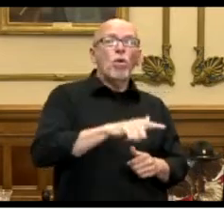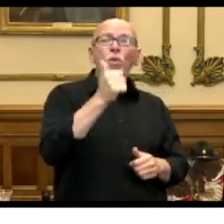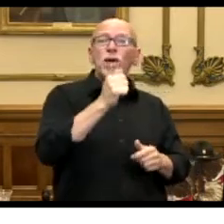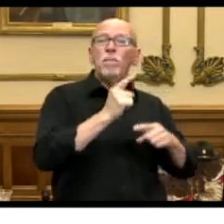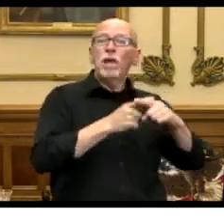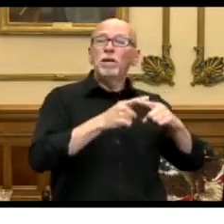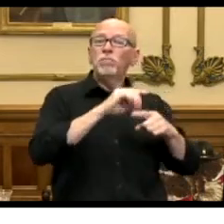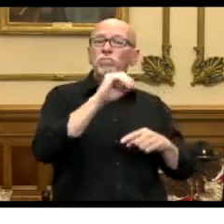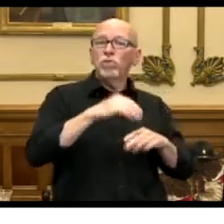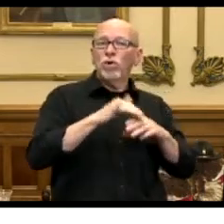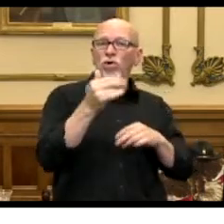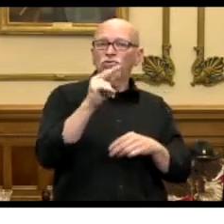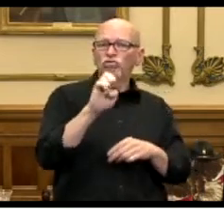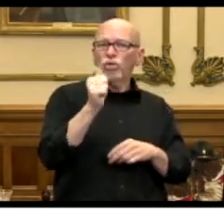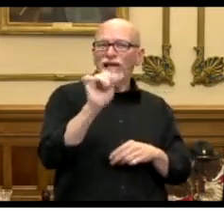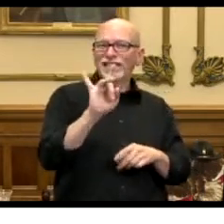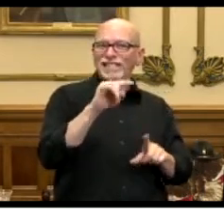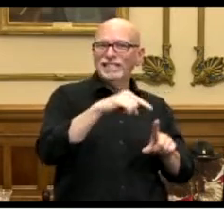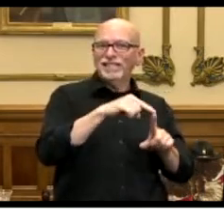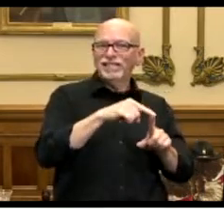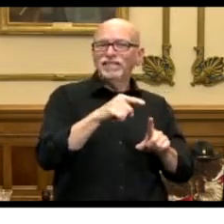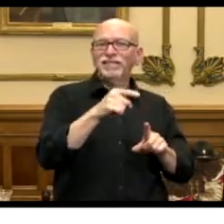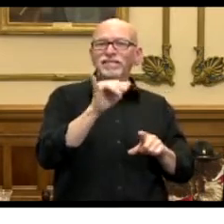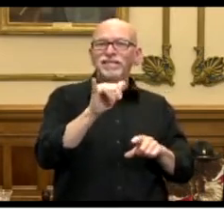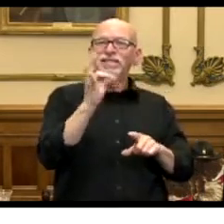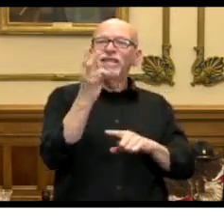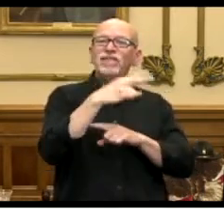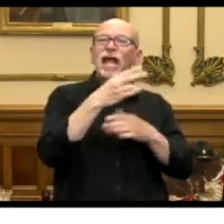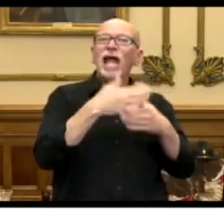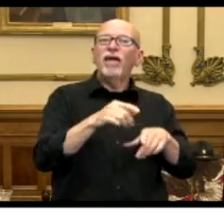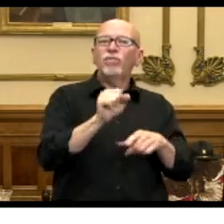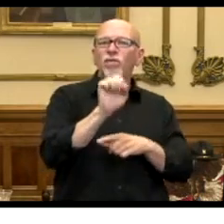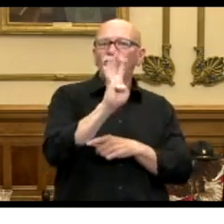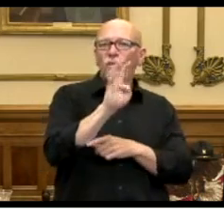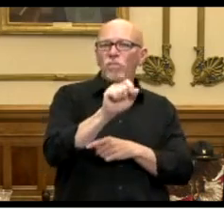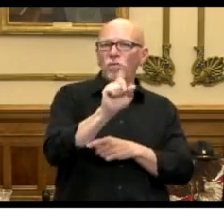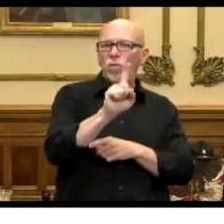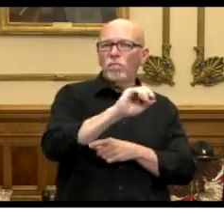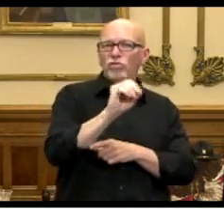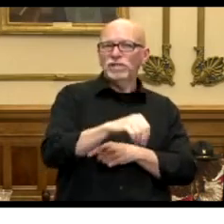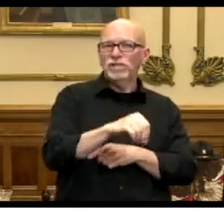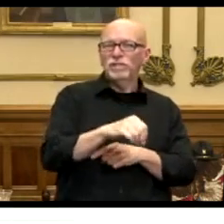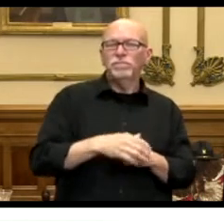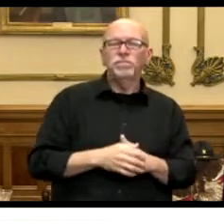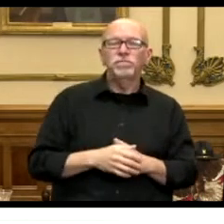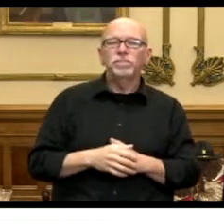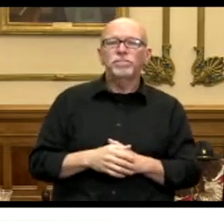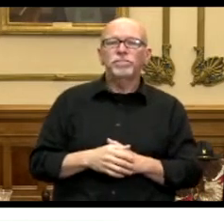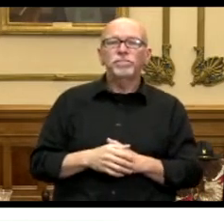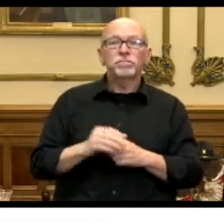was on June the 18th when the seven day average was 4.1% with more cases were